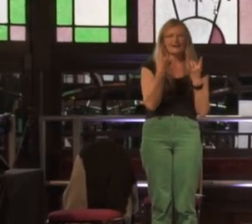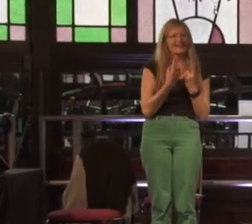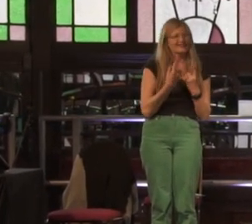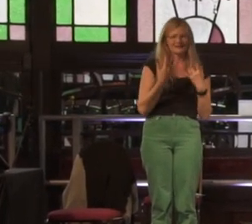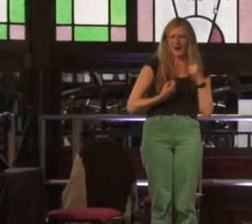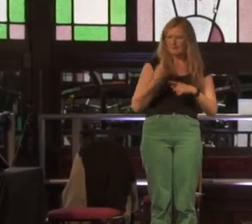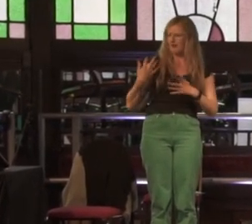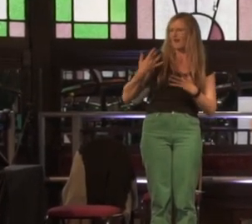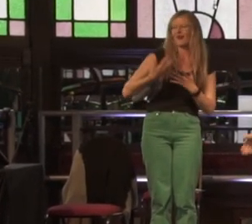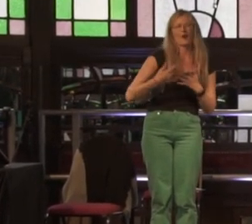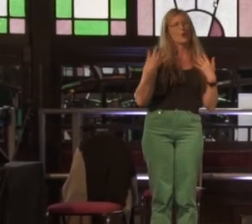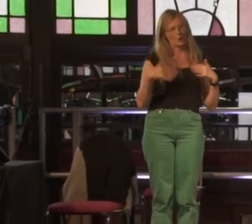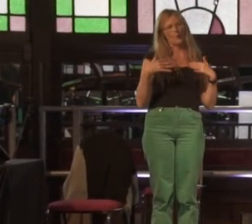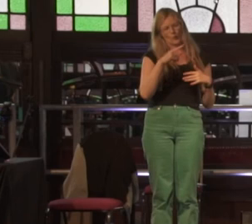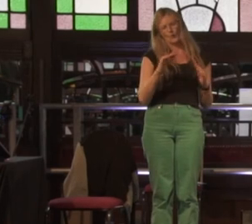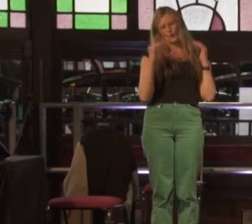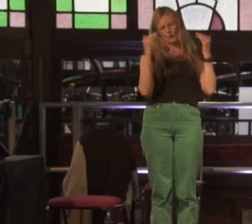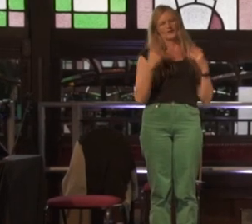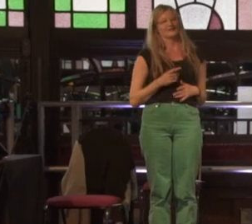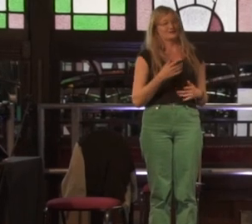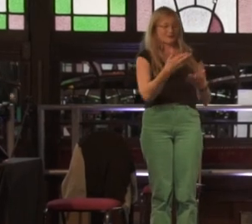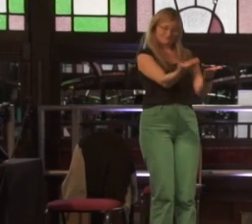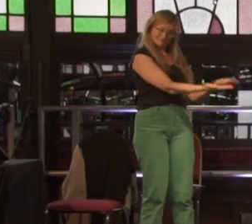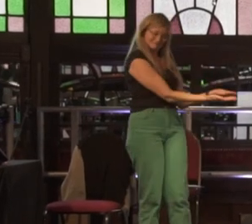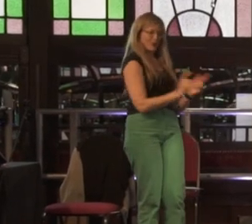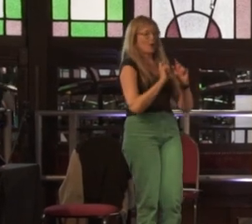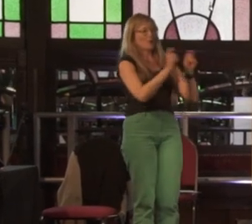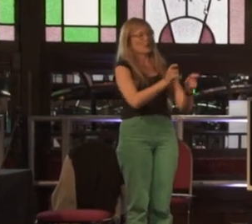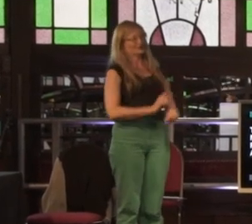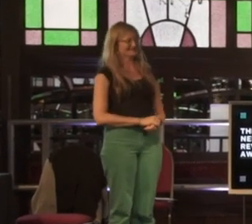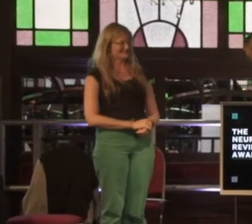It's just incredible. So if you'd like to come up and collect your Lifetime Achievement Award!